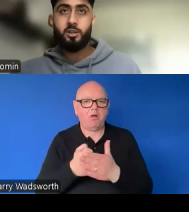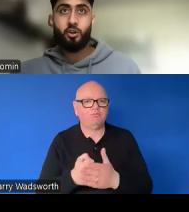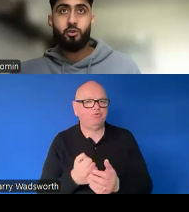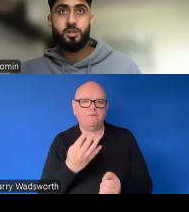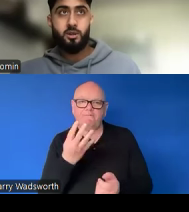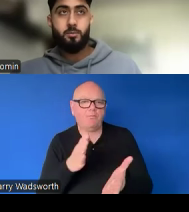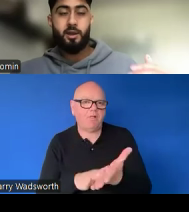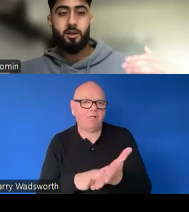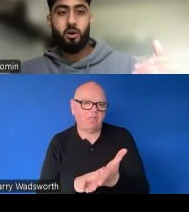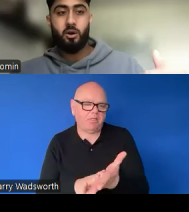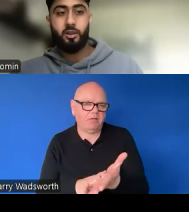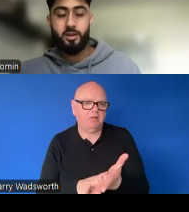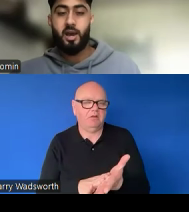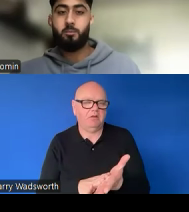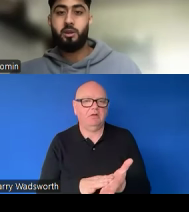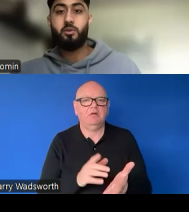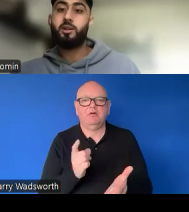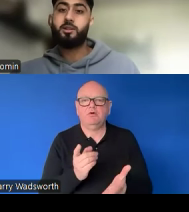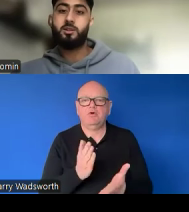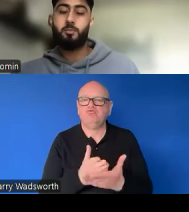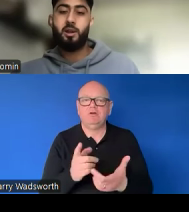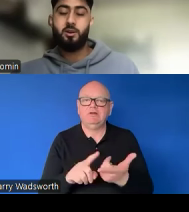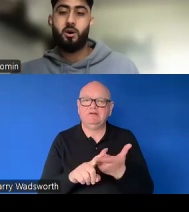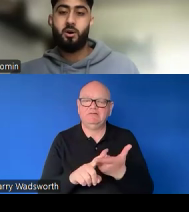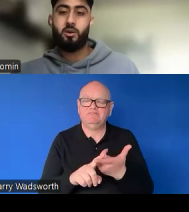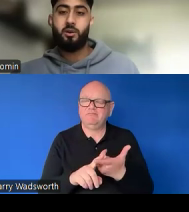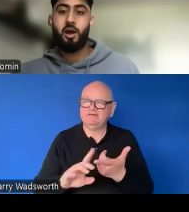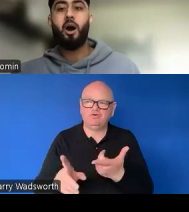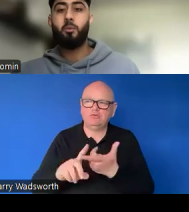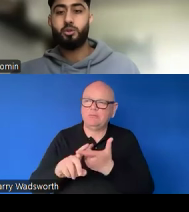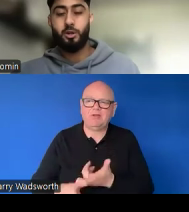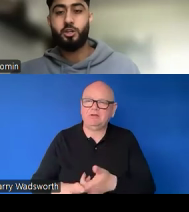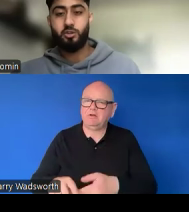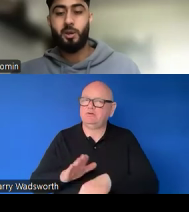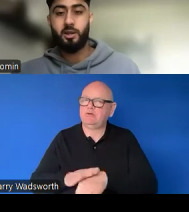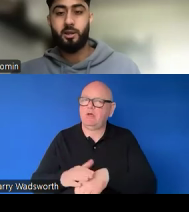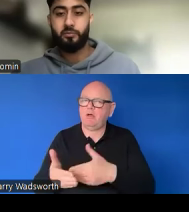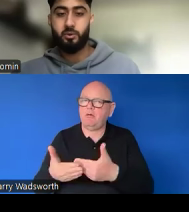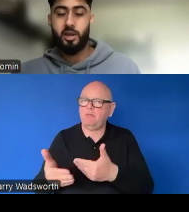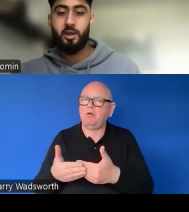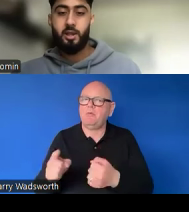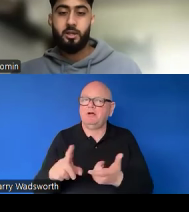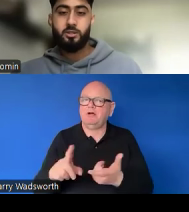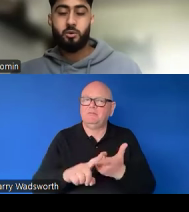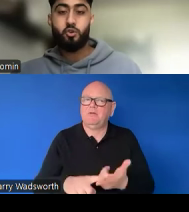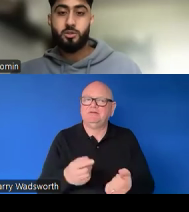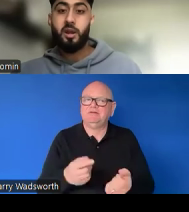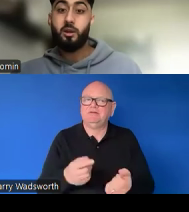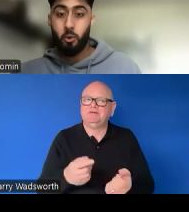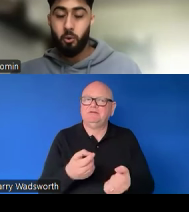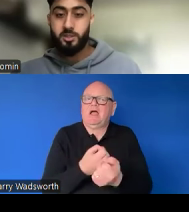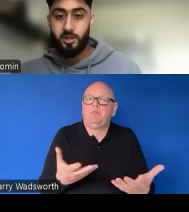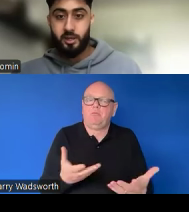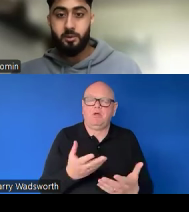It's not hugely dependent on the time period, it's dependent on how much budget you're spending. You can spend loads in a day,